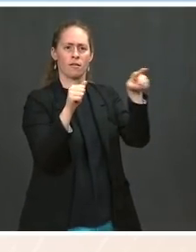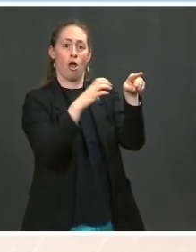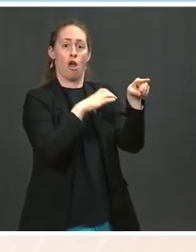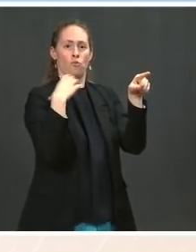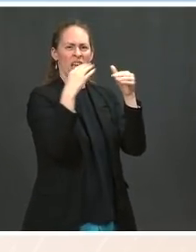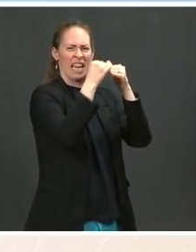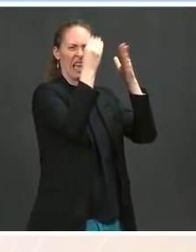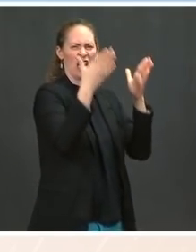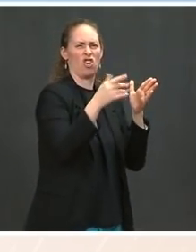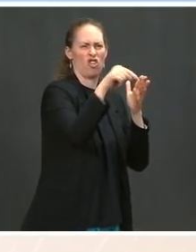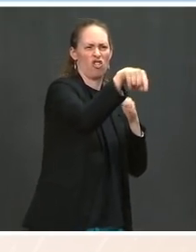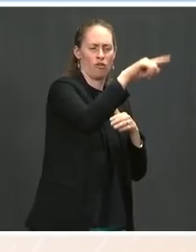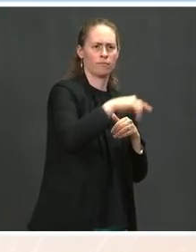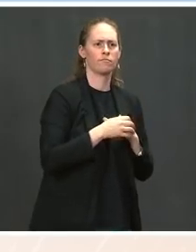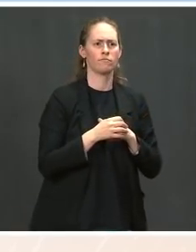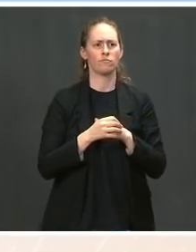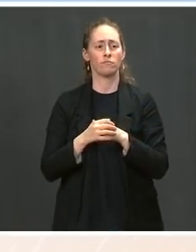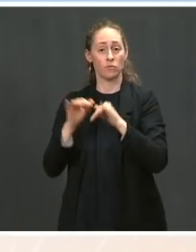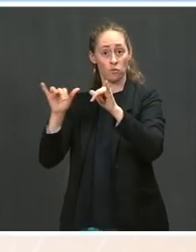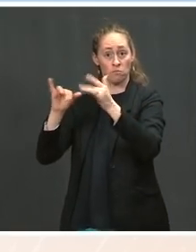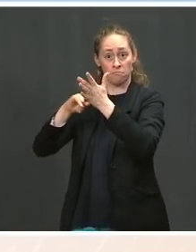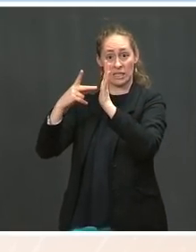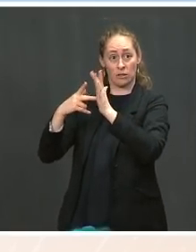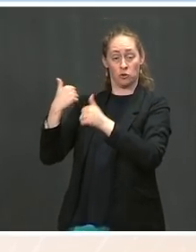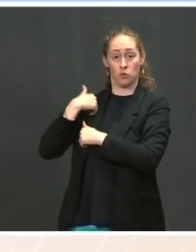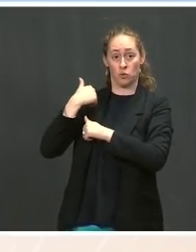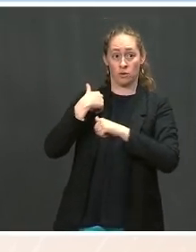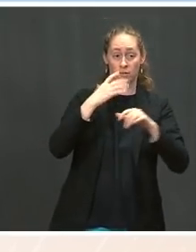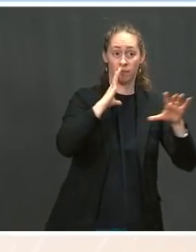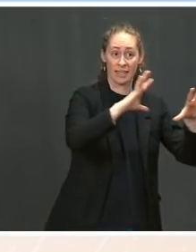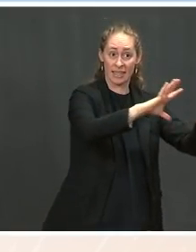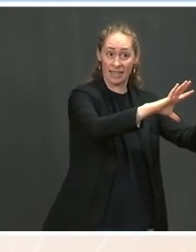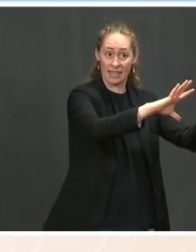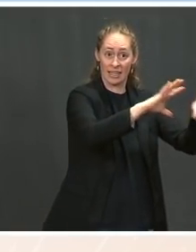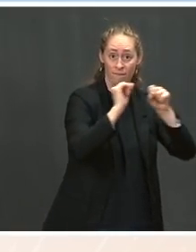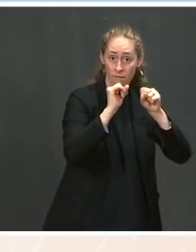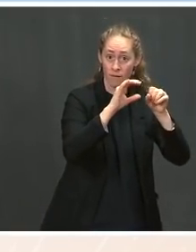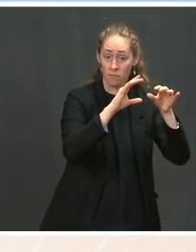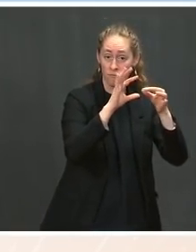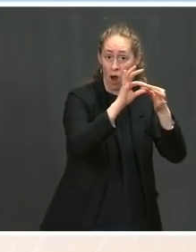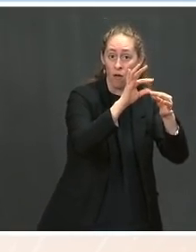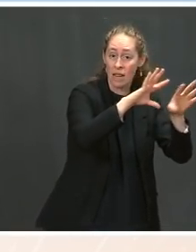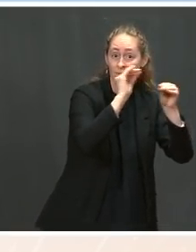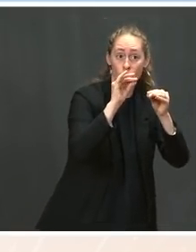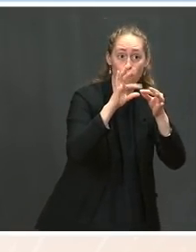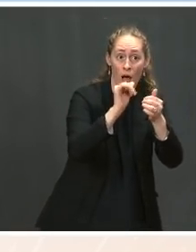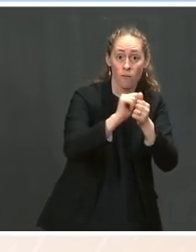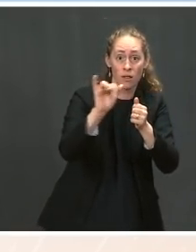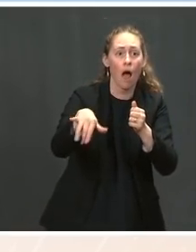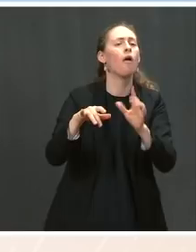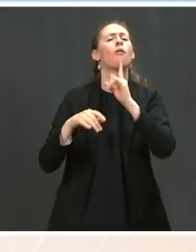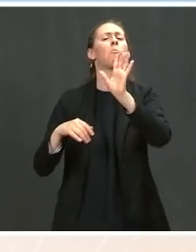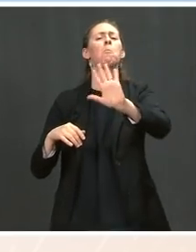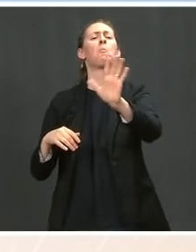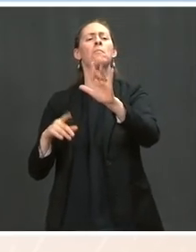to a new AUMF ? Ms. Psaki: No, he's not tying the troop withdrawal, but he is something -- that is something he would like to see move forward. Yeah.